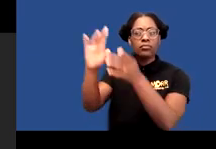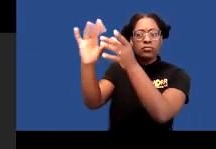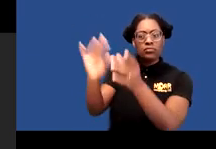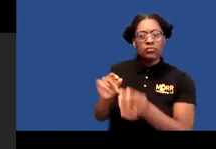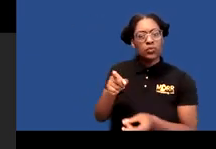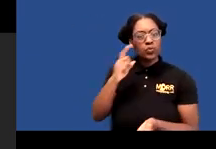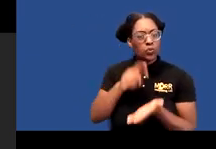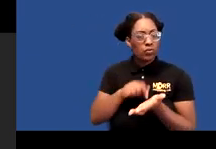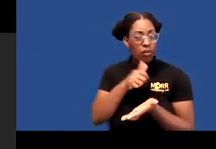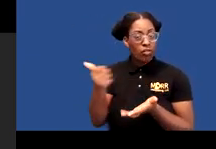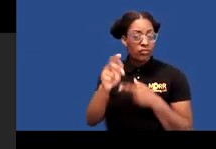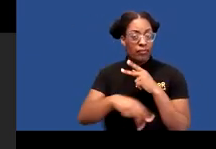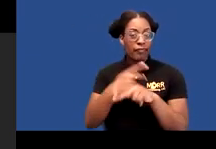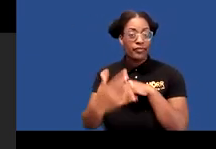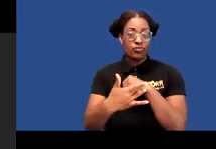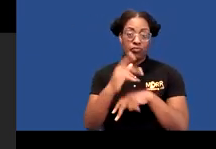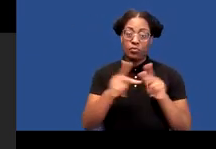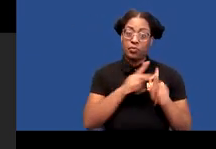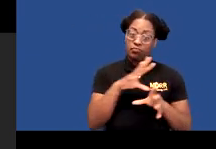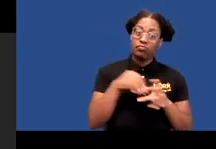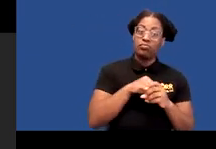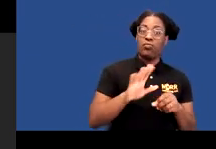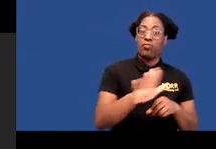So other types of technology that are being used?